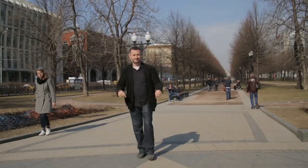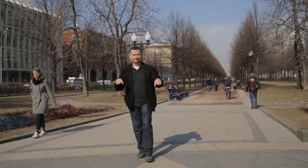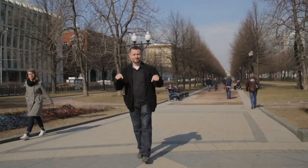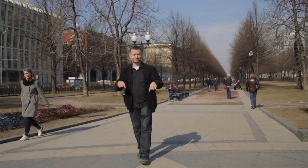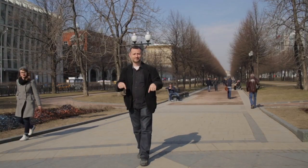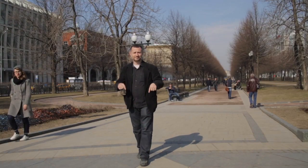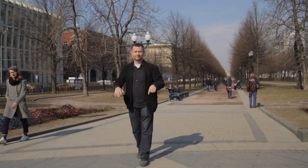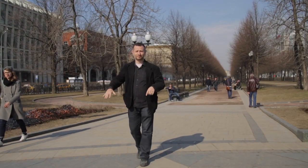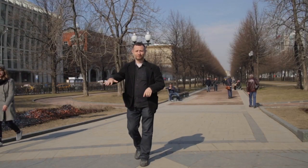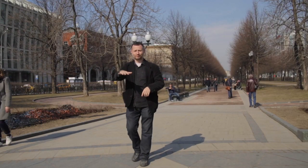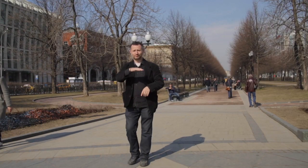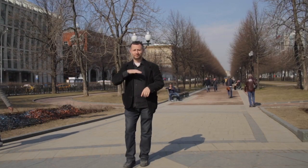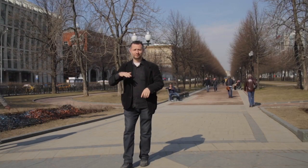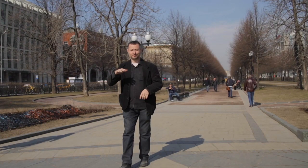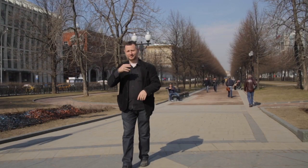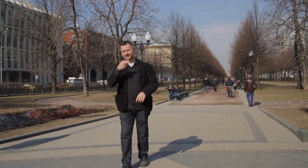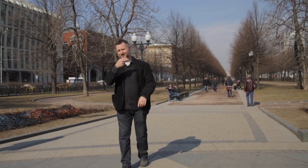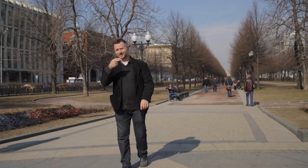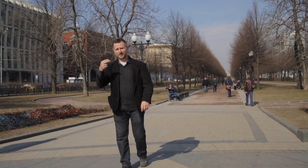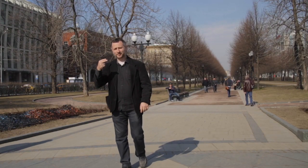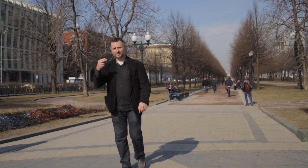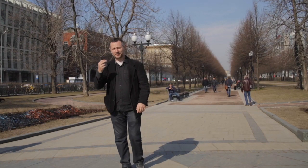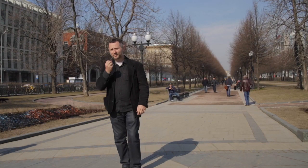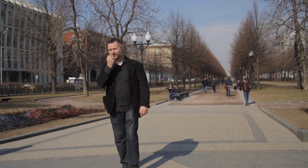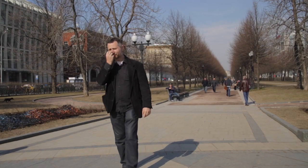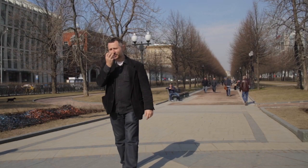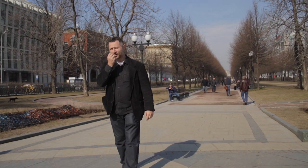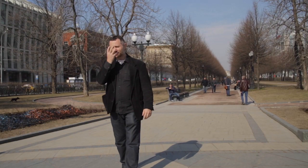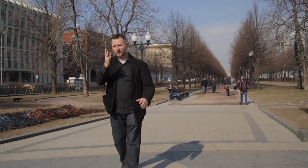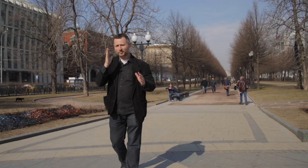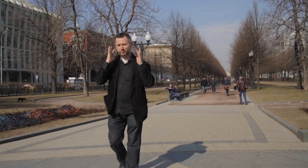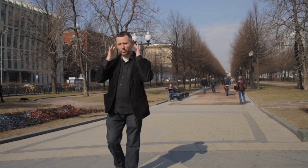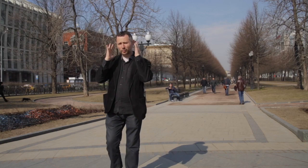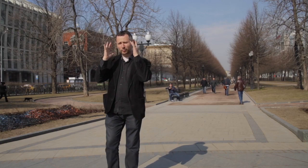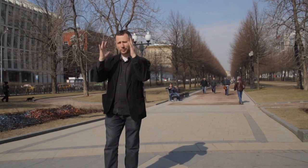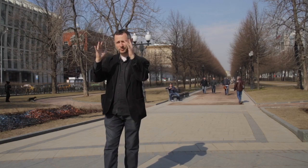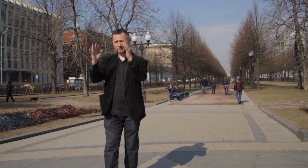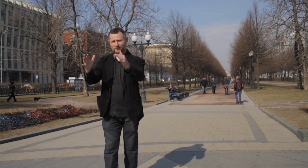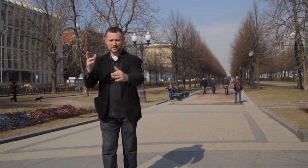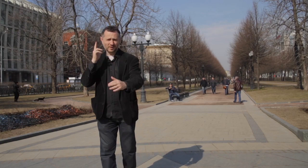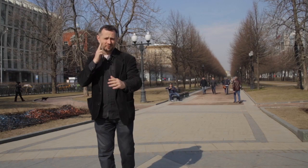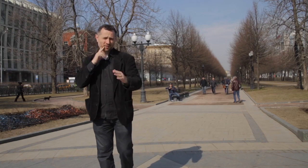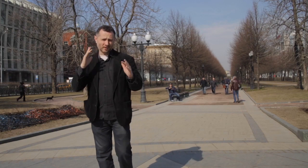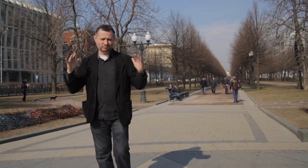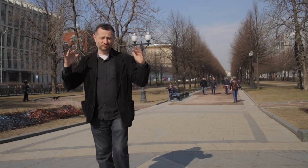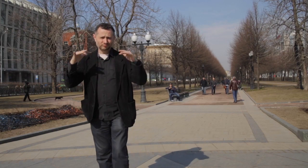This area is called Tsvetnoy Bulvar (Flowery Boulevard). It is a popular place for Deaf people